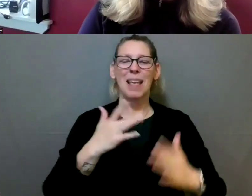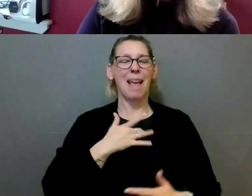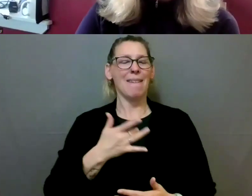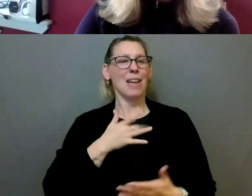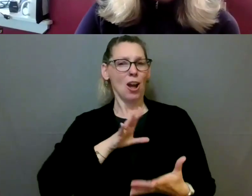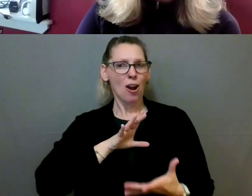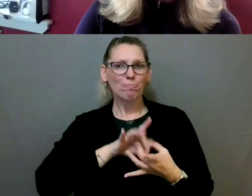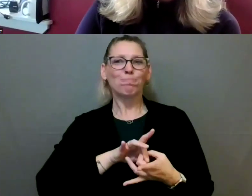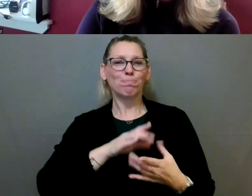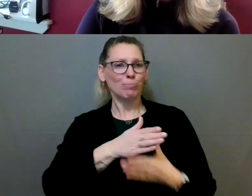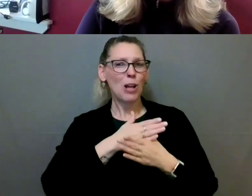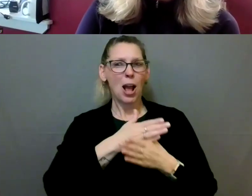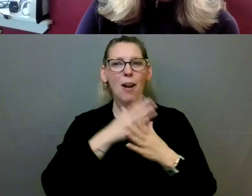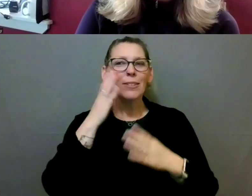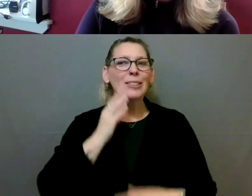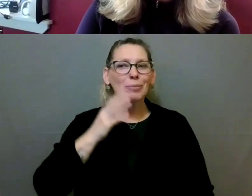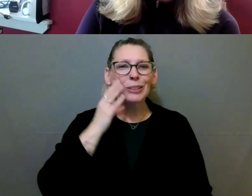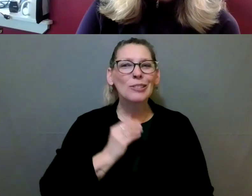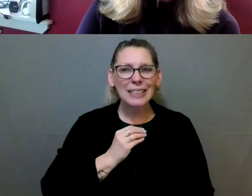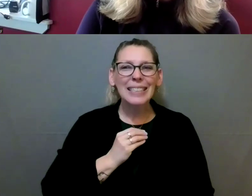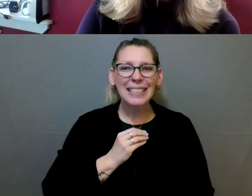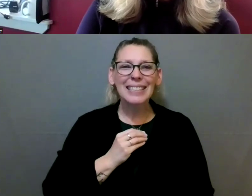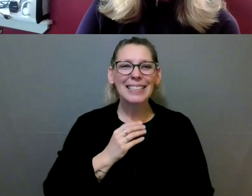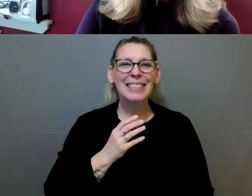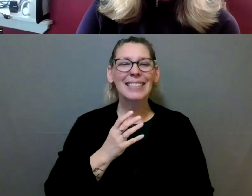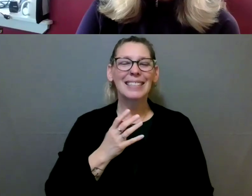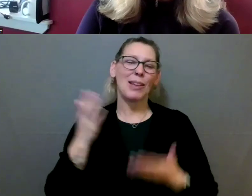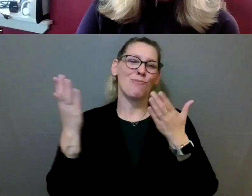those kind of shared experiences that bring on like that kind of excitement